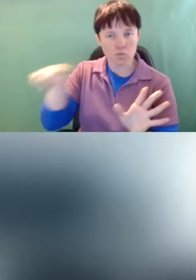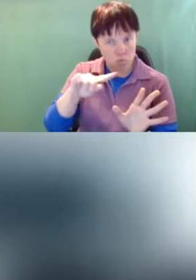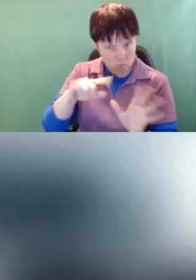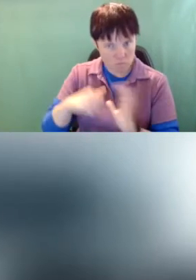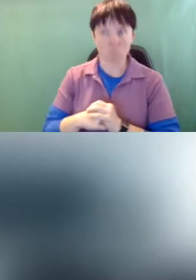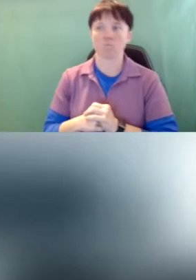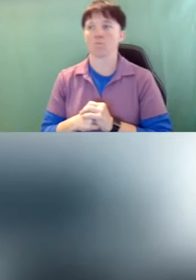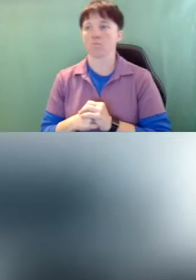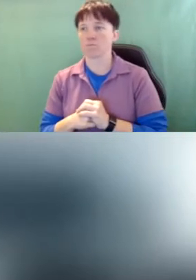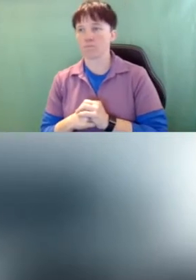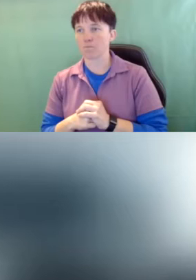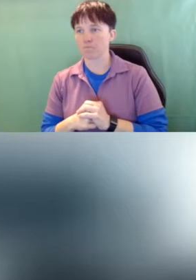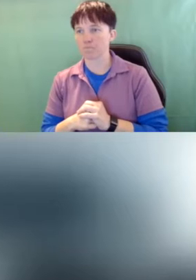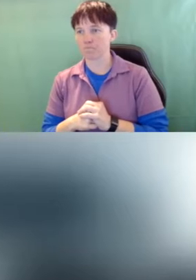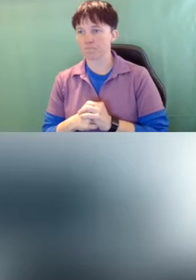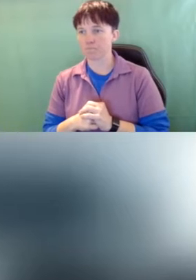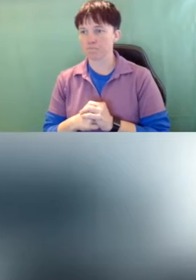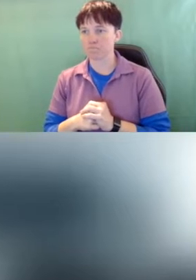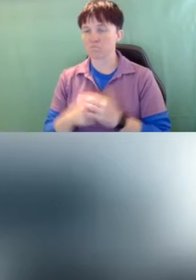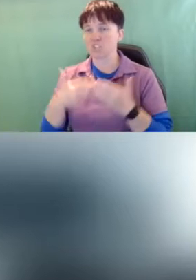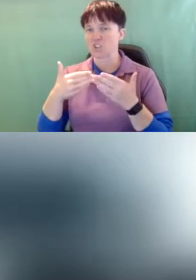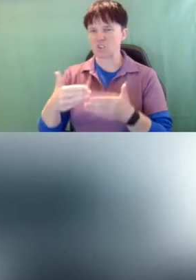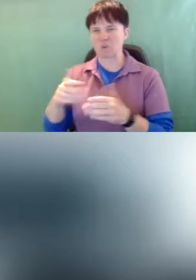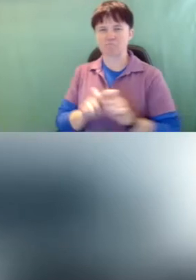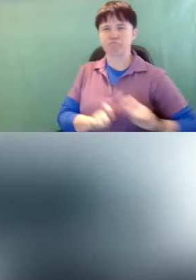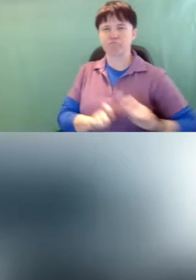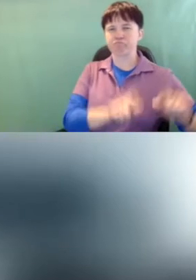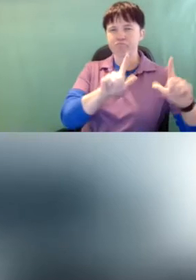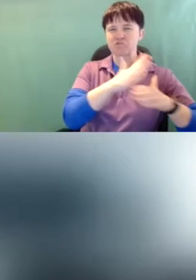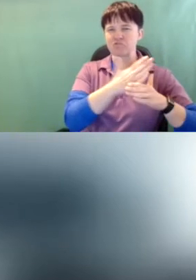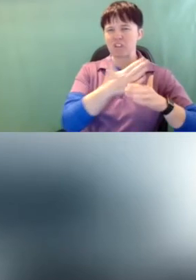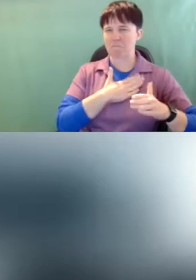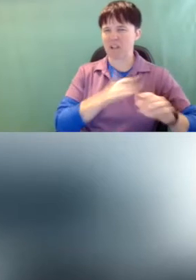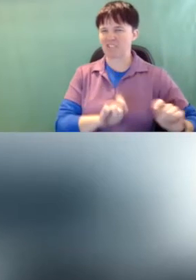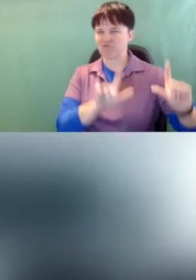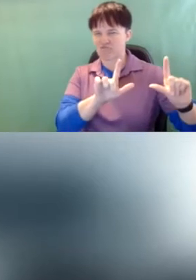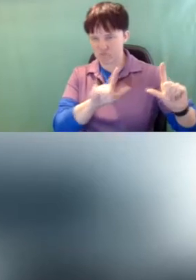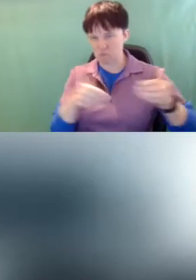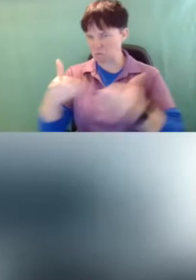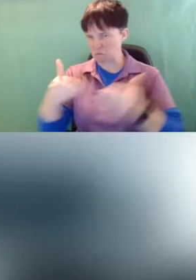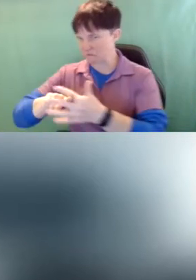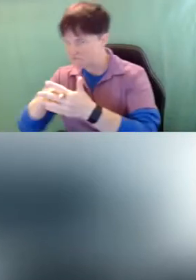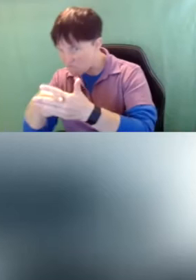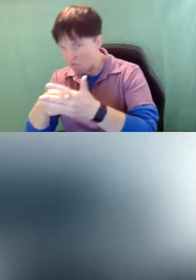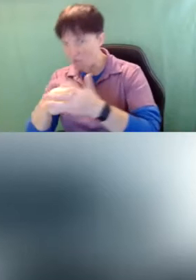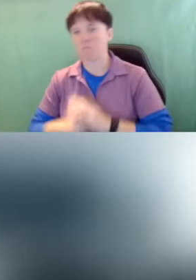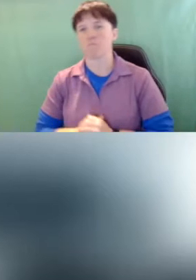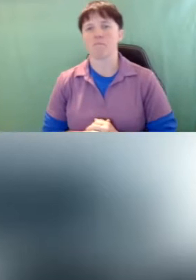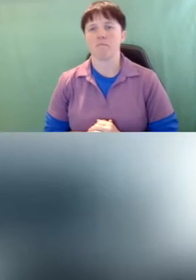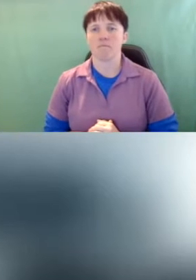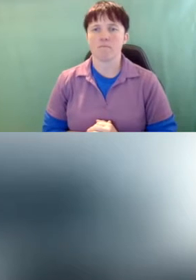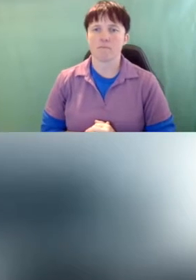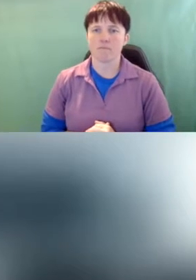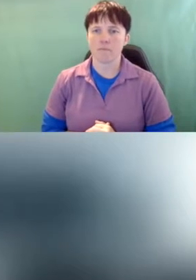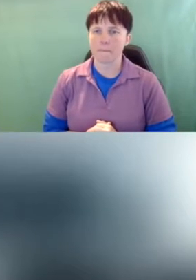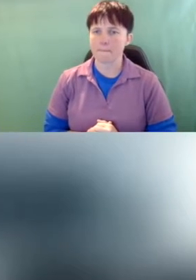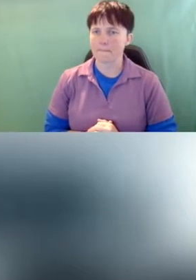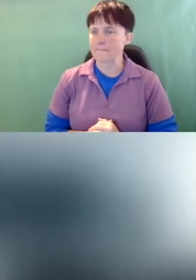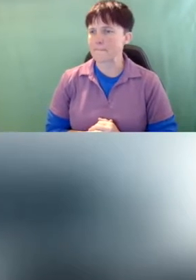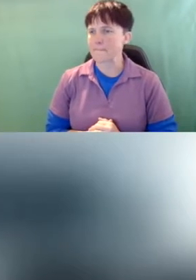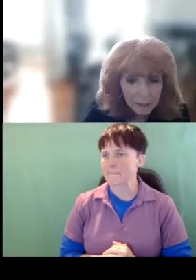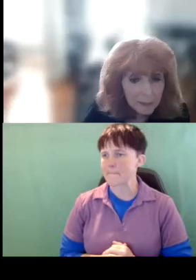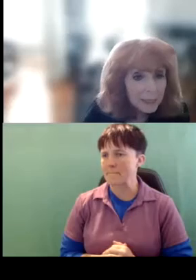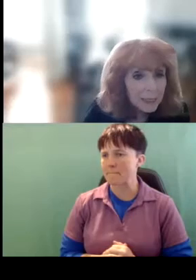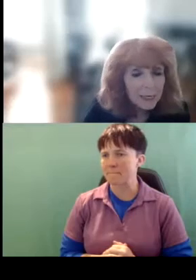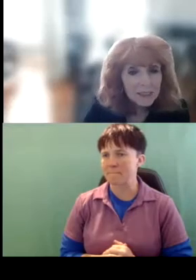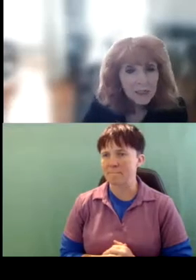So I'll just share my screen here, and we'll get started.